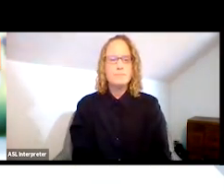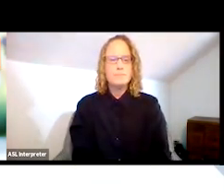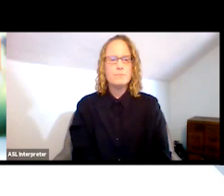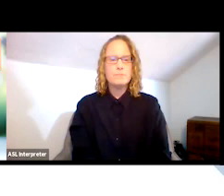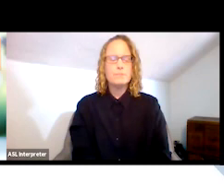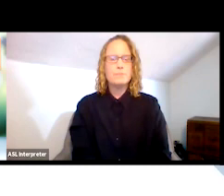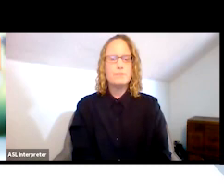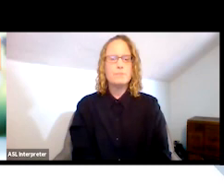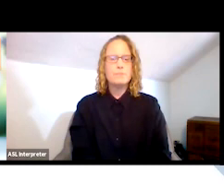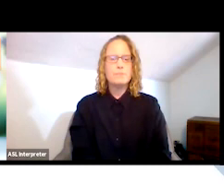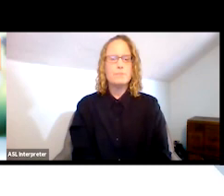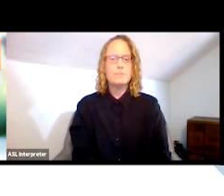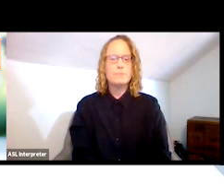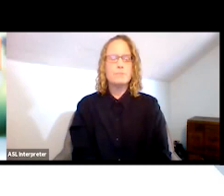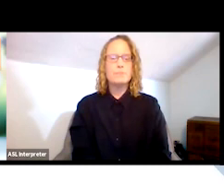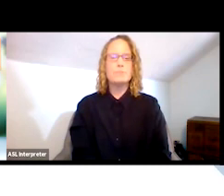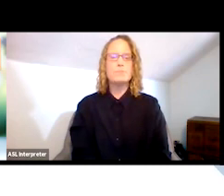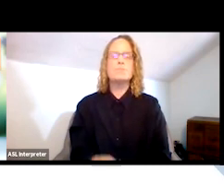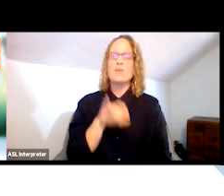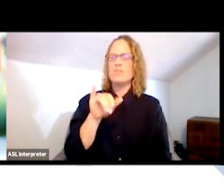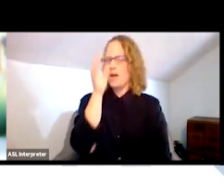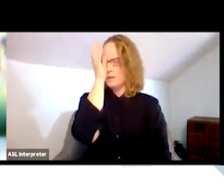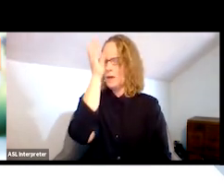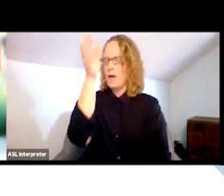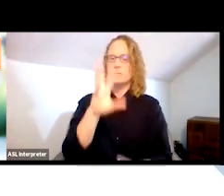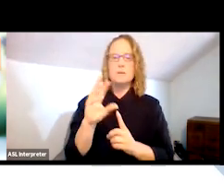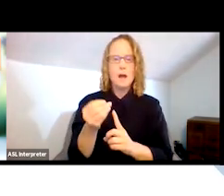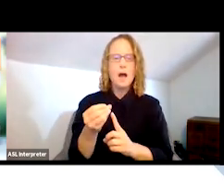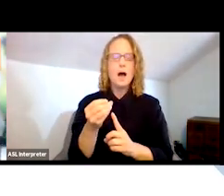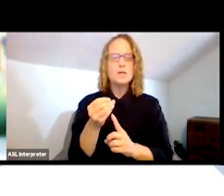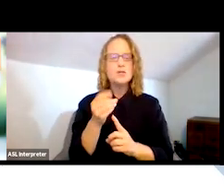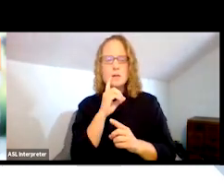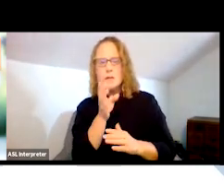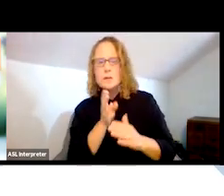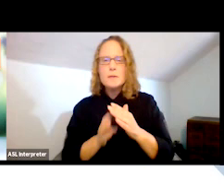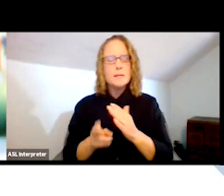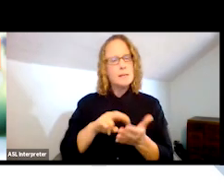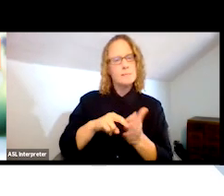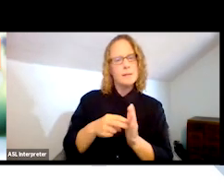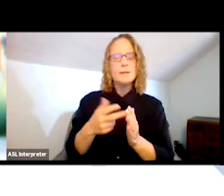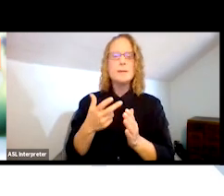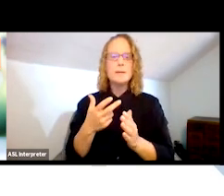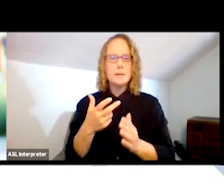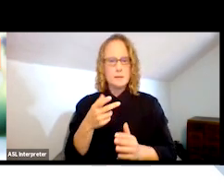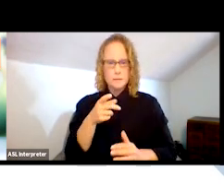We never finish. We're always, like I said, lifelong learners here.